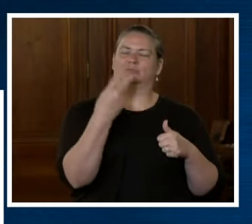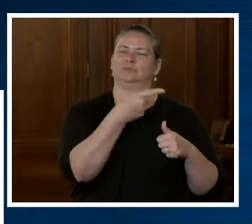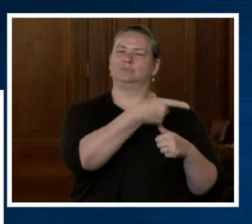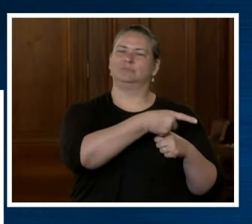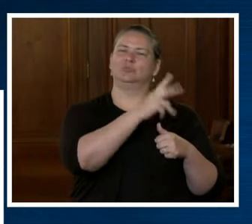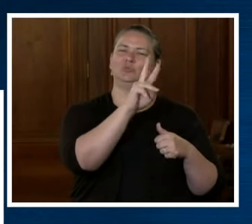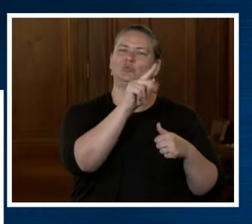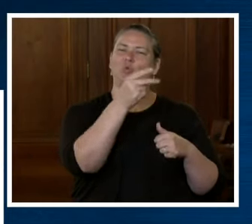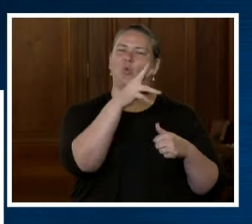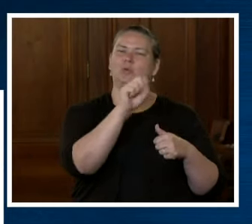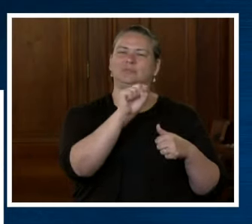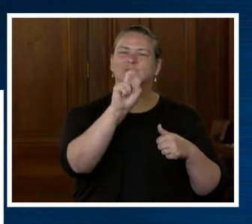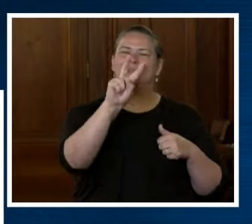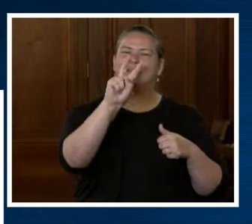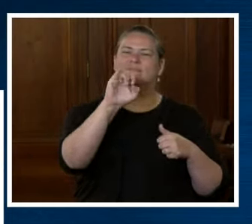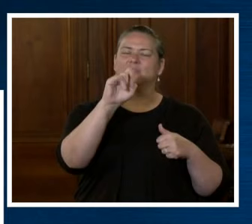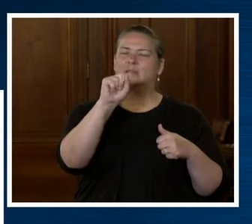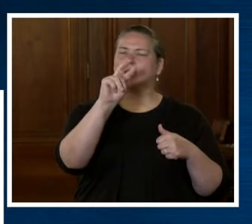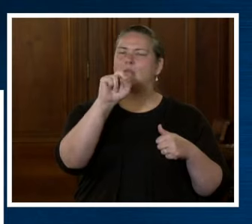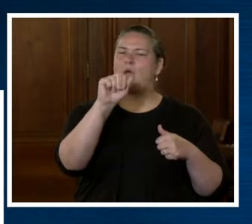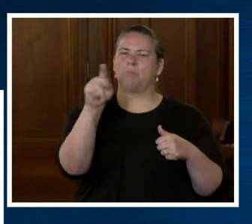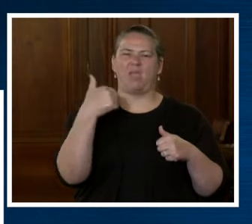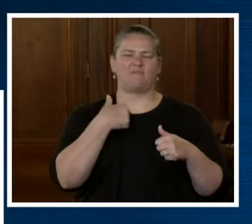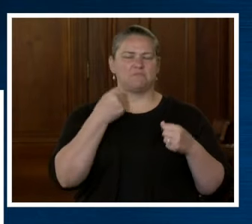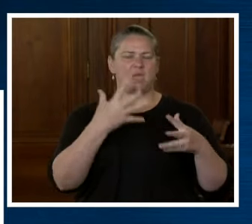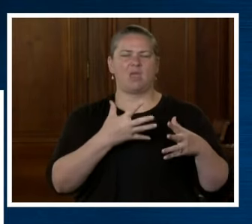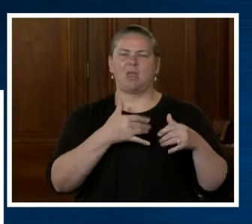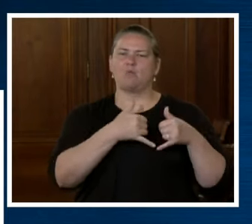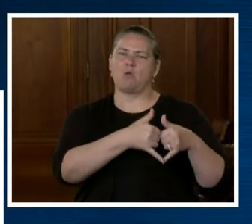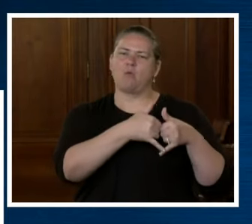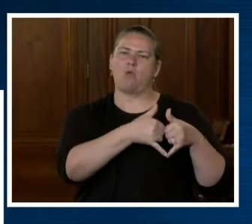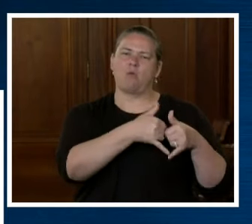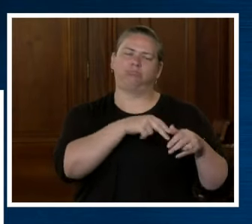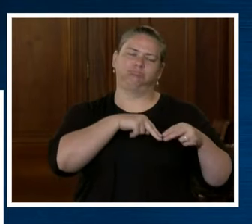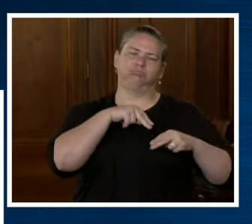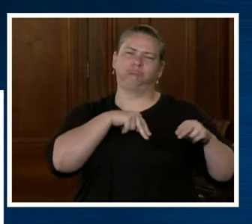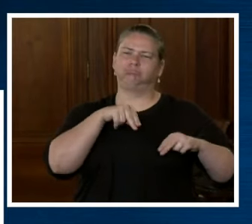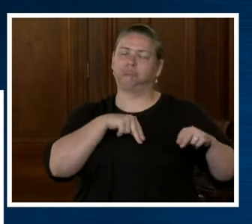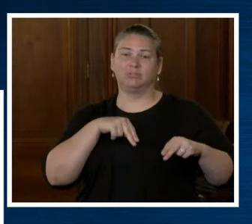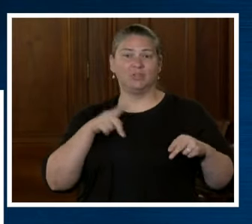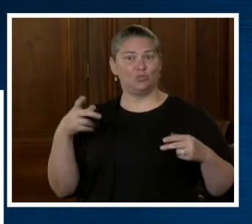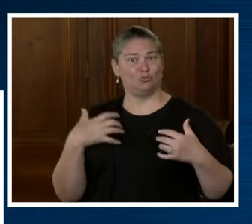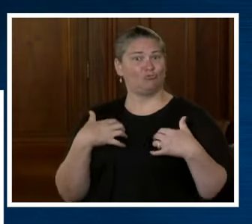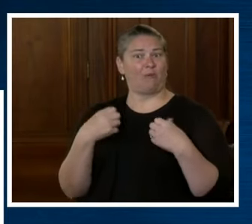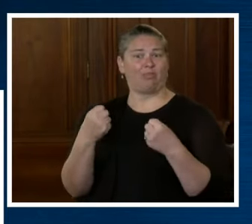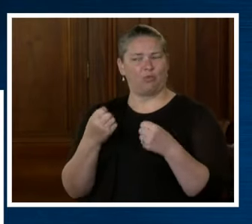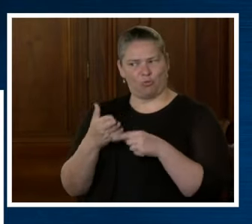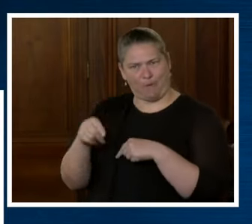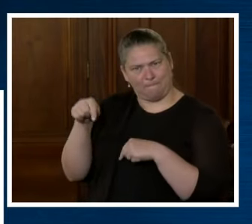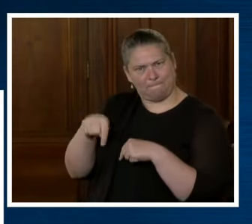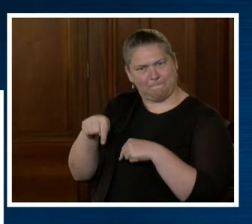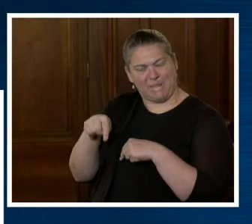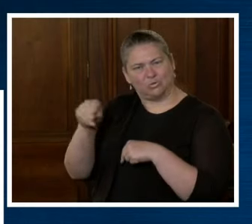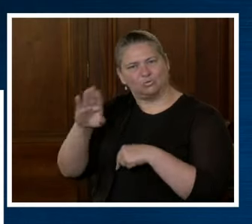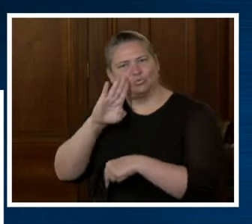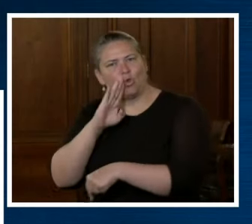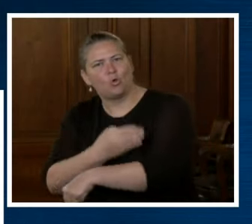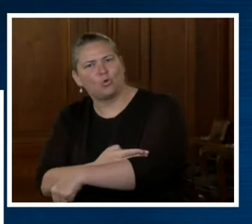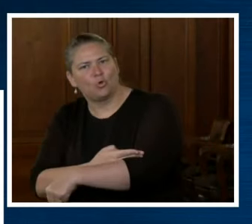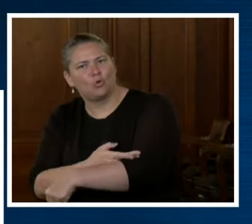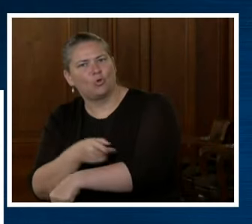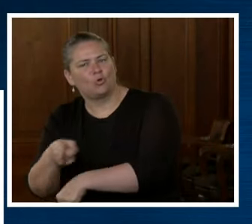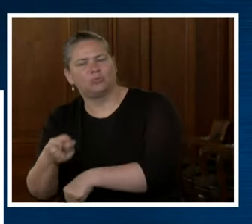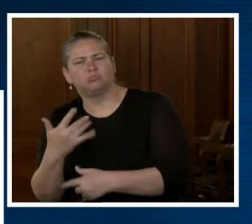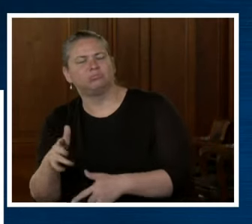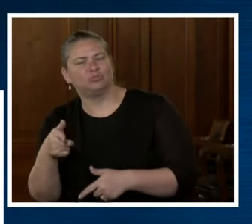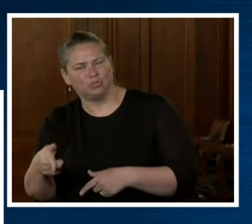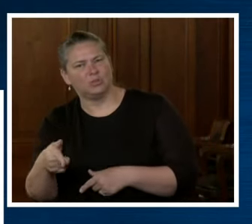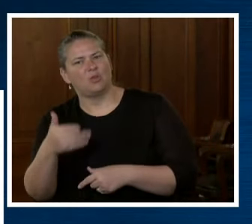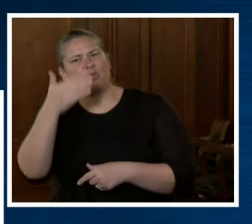GOING BACK TO OUR NUMBERS, NEW